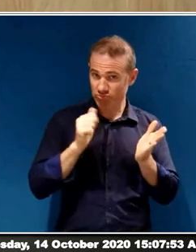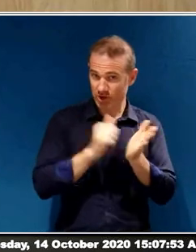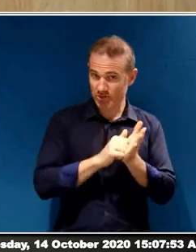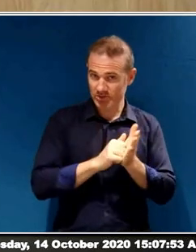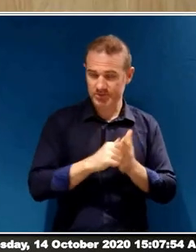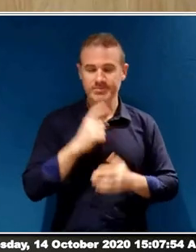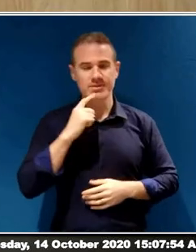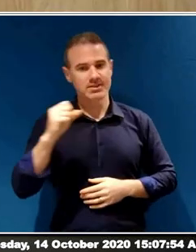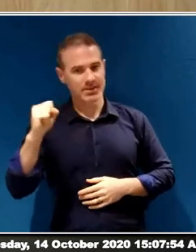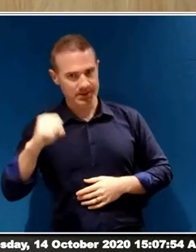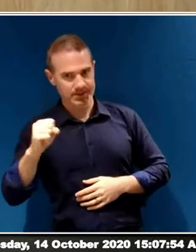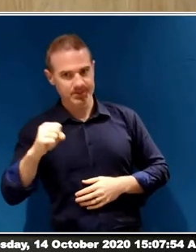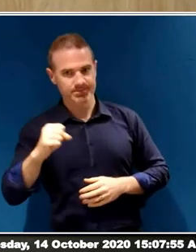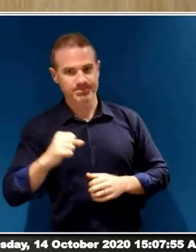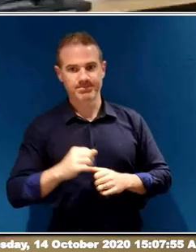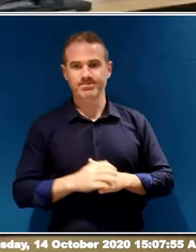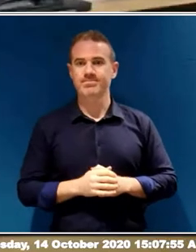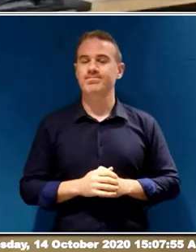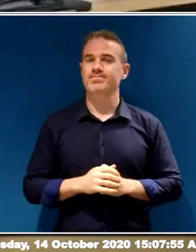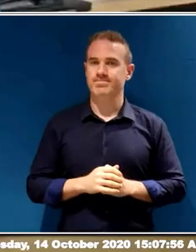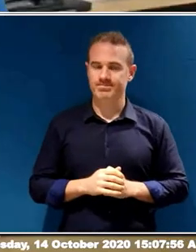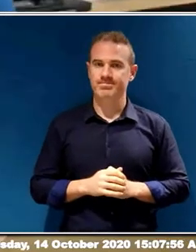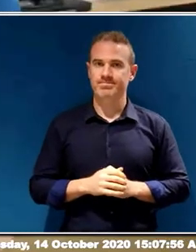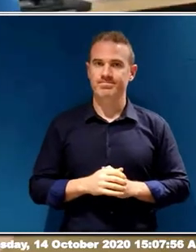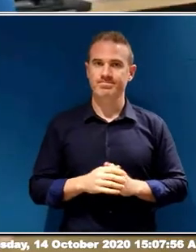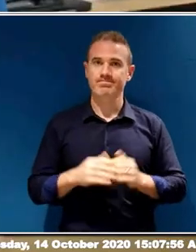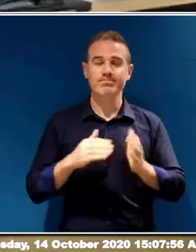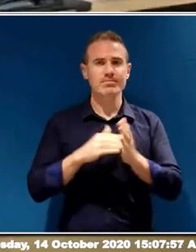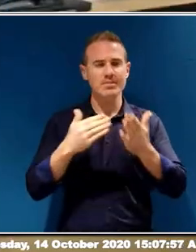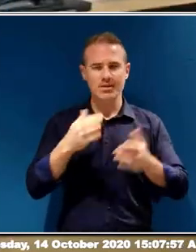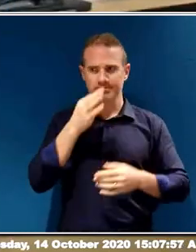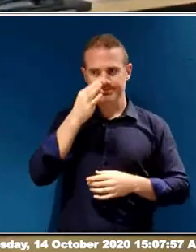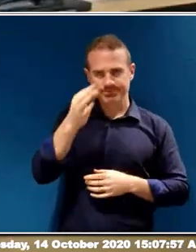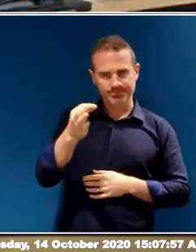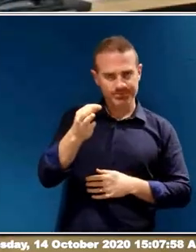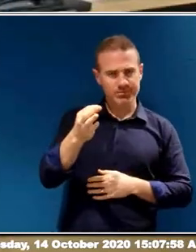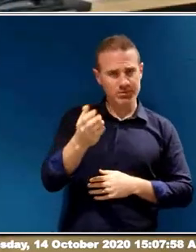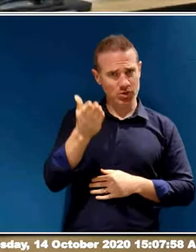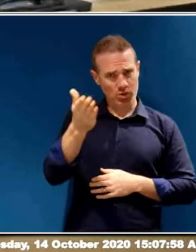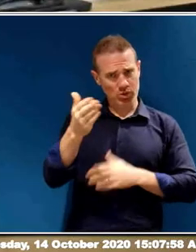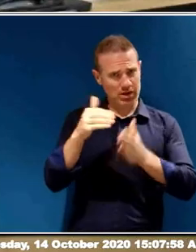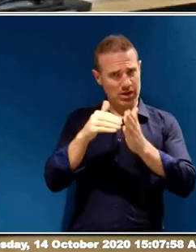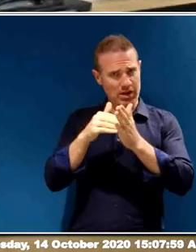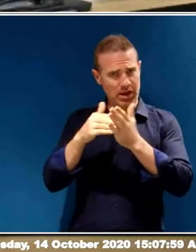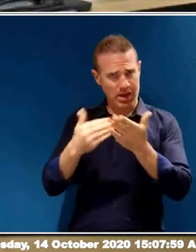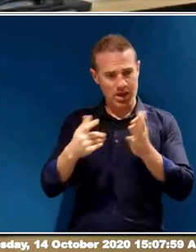Now, you are currently an Associate Professor within the Centre for